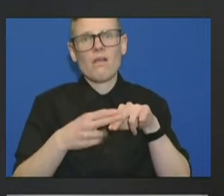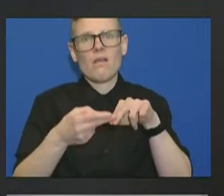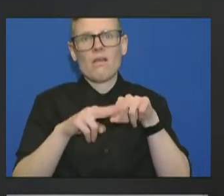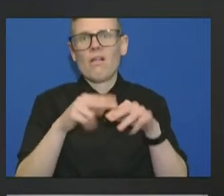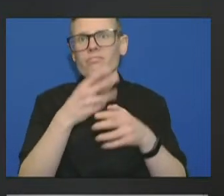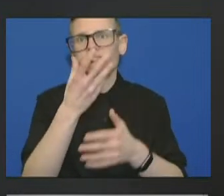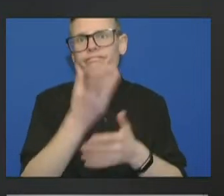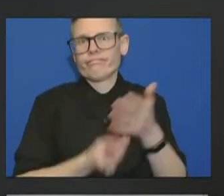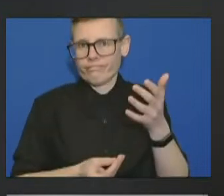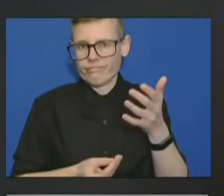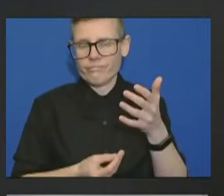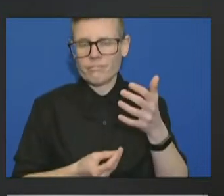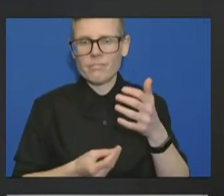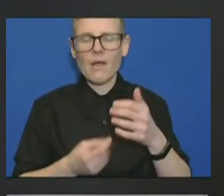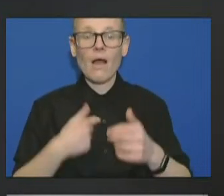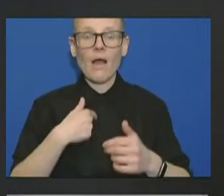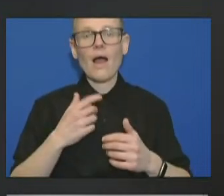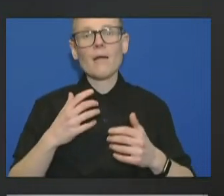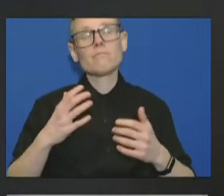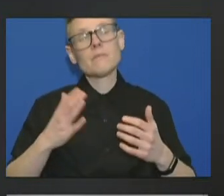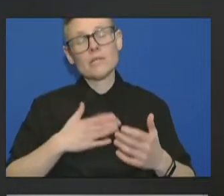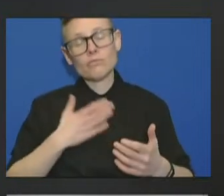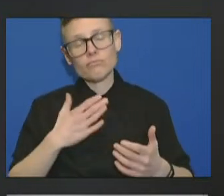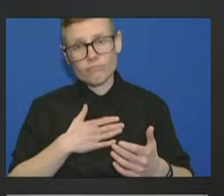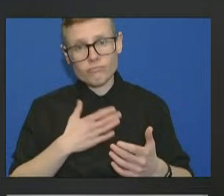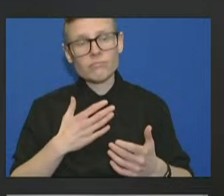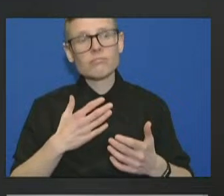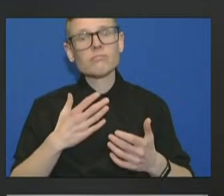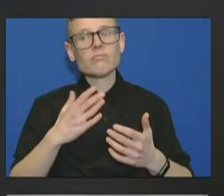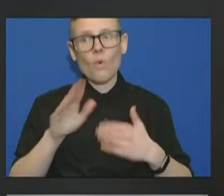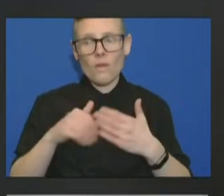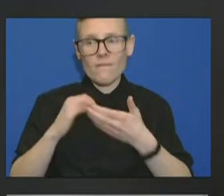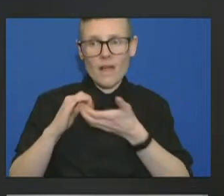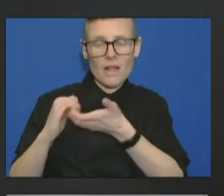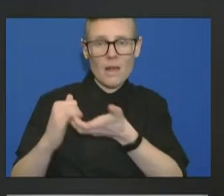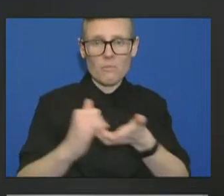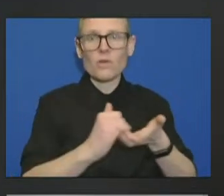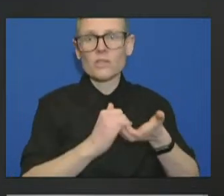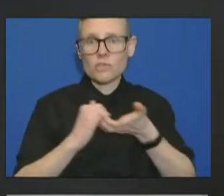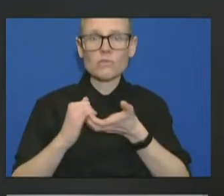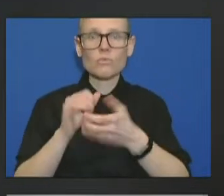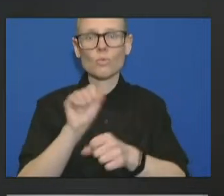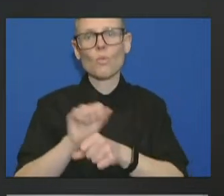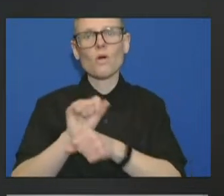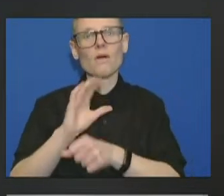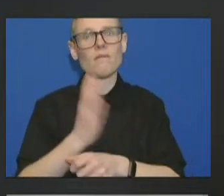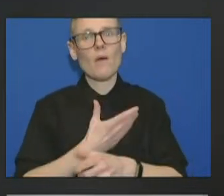would become a $165 million hole